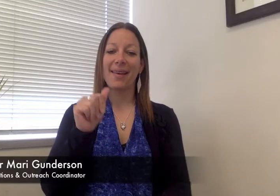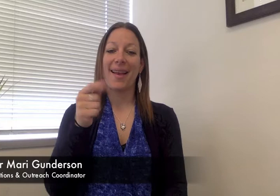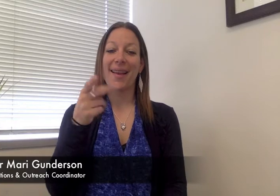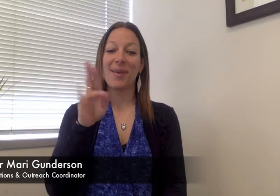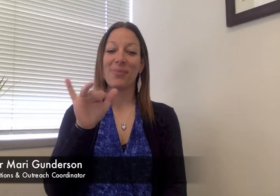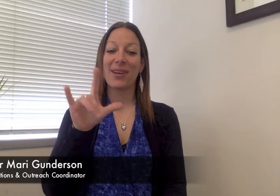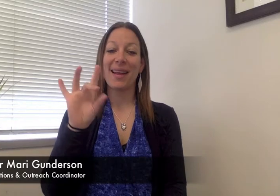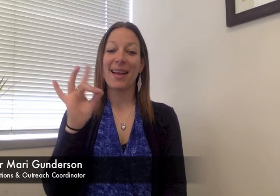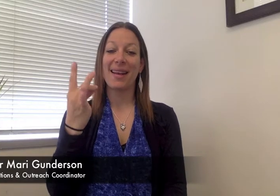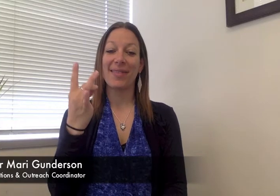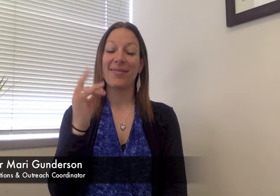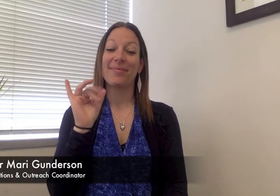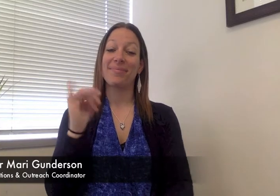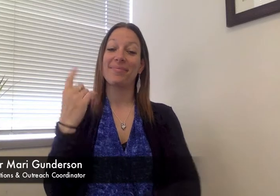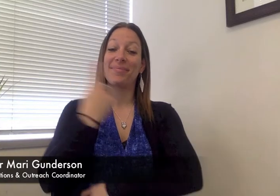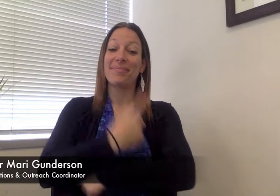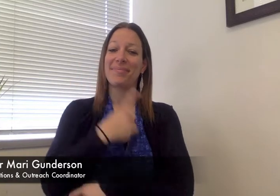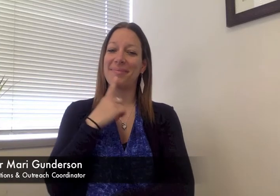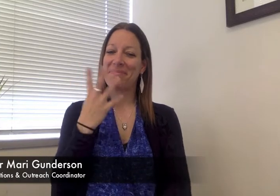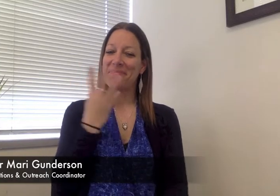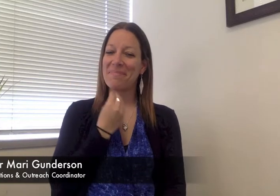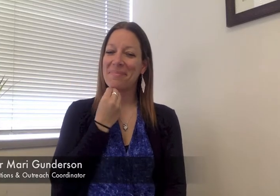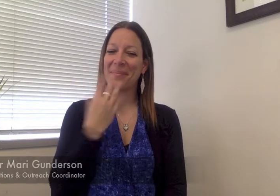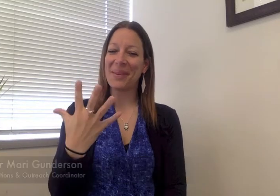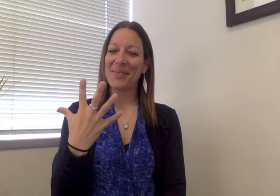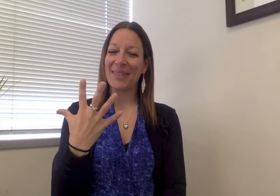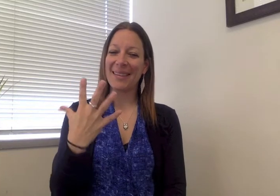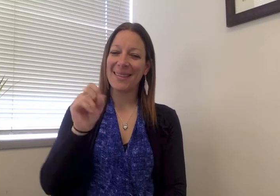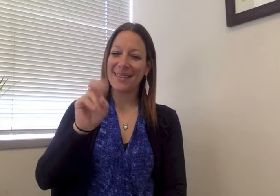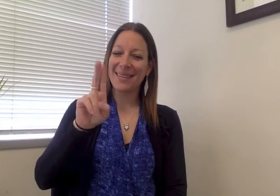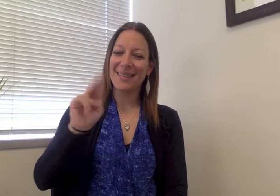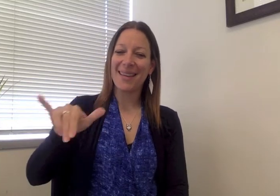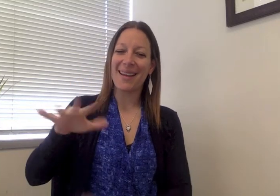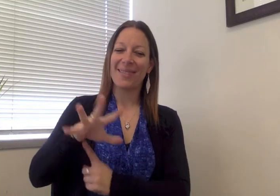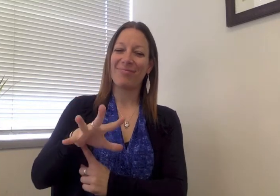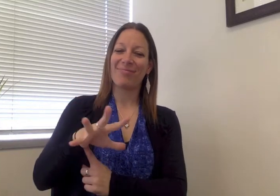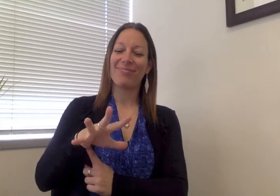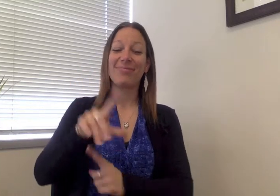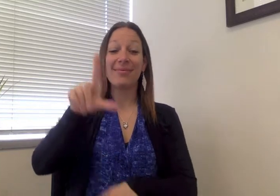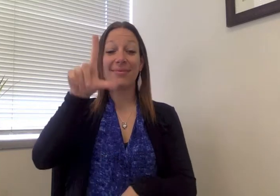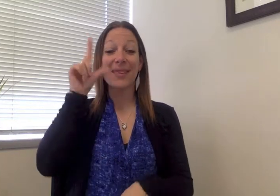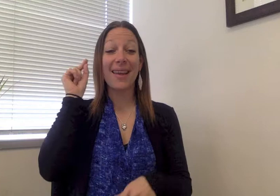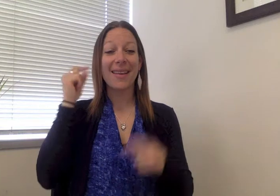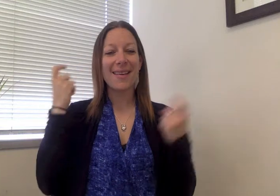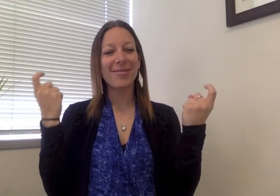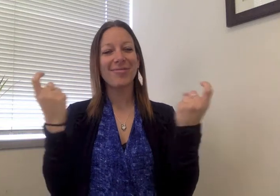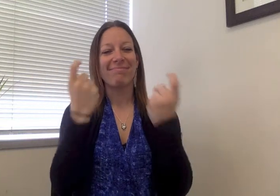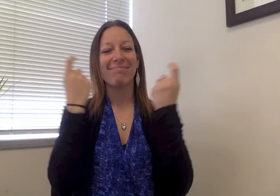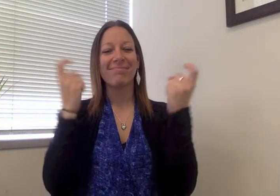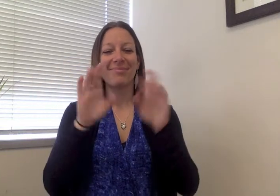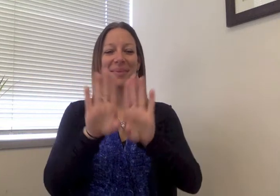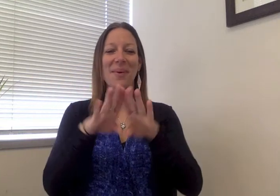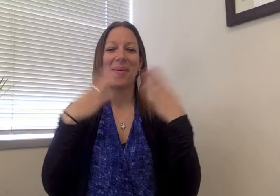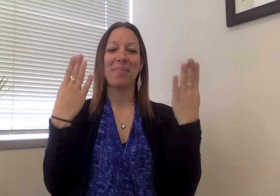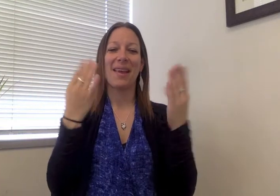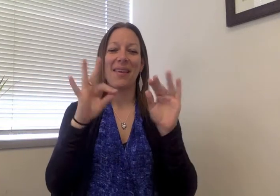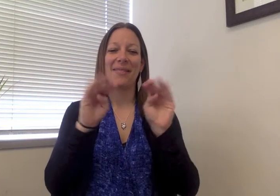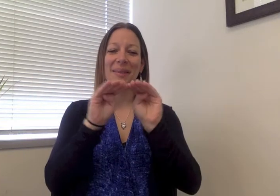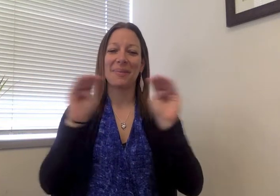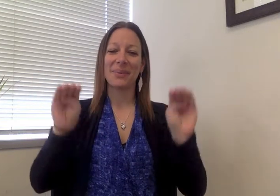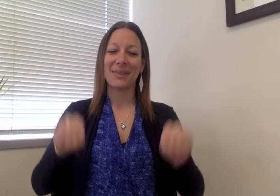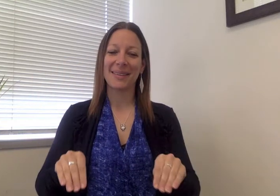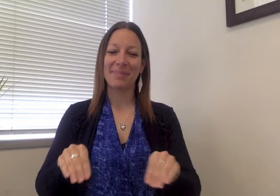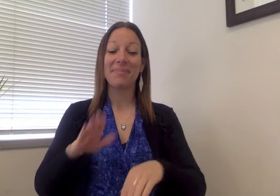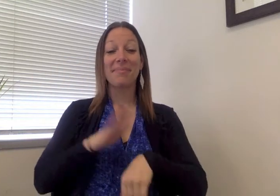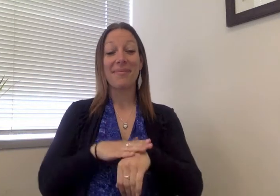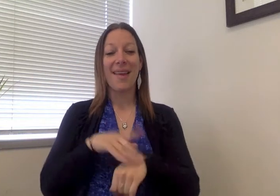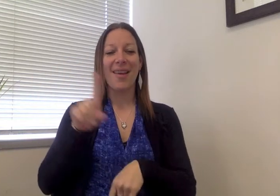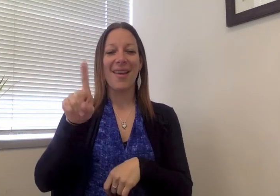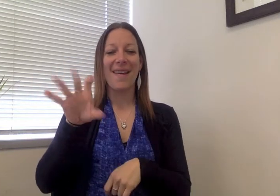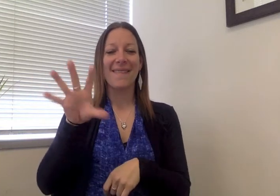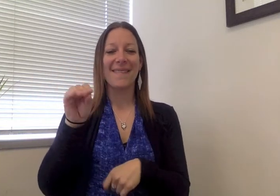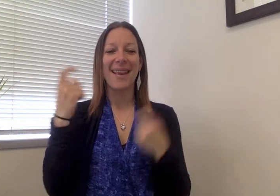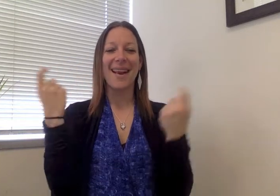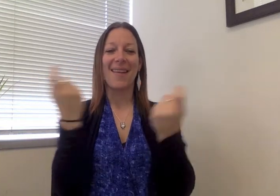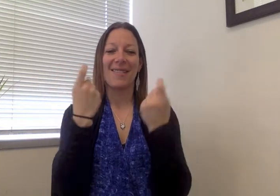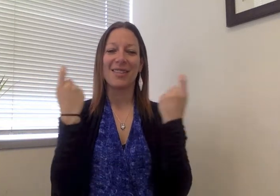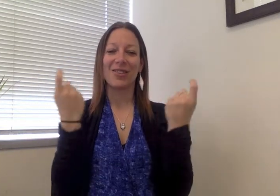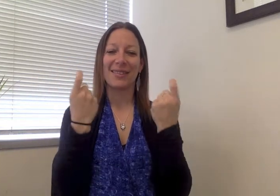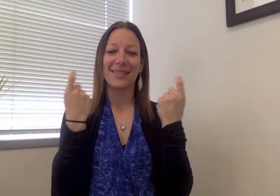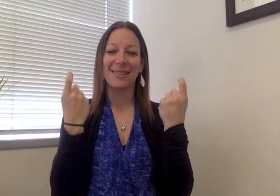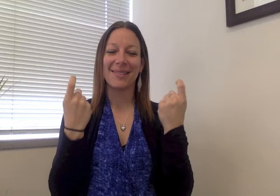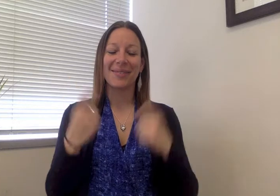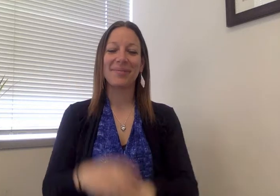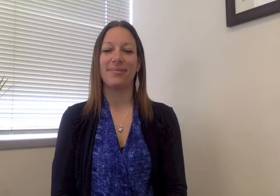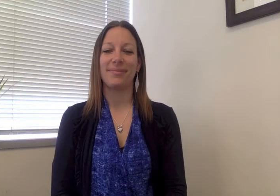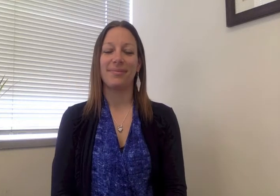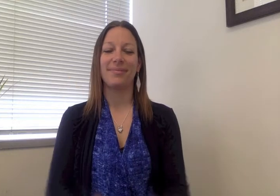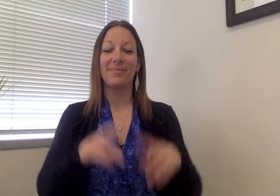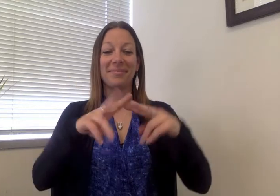On April 8th, it was a beautiful and sunny day. Gallaudet celebrated its grand opening of its museum for its 150th anniversary.